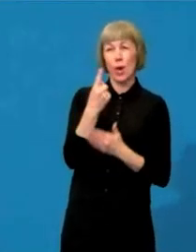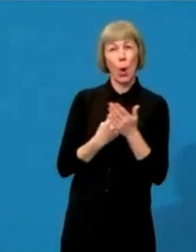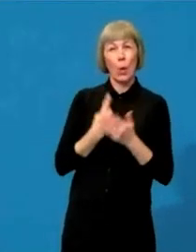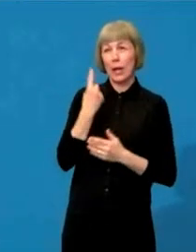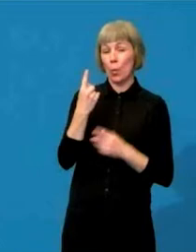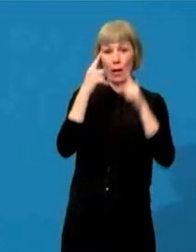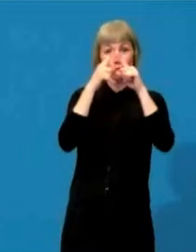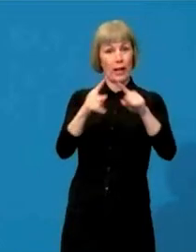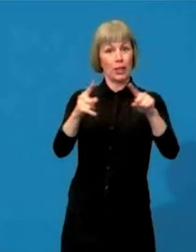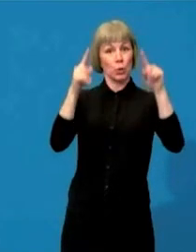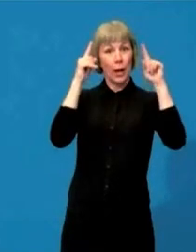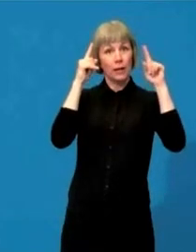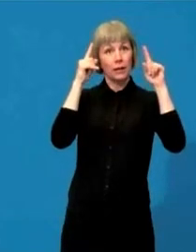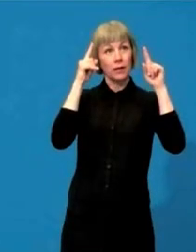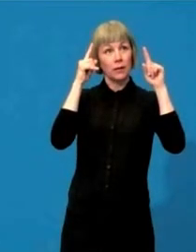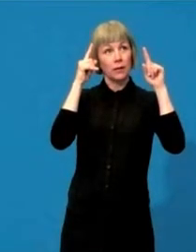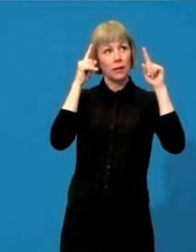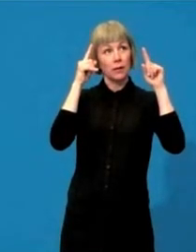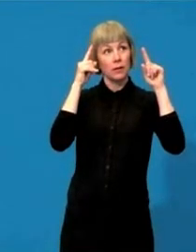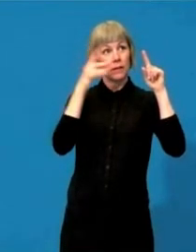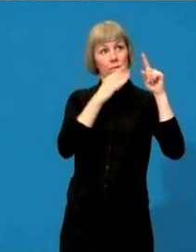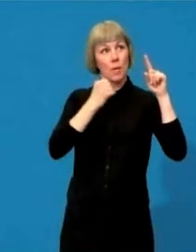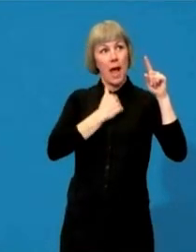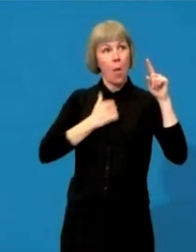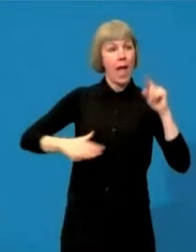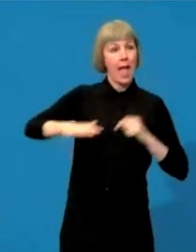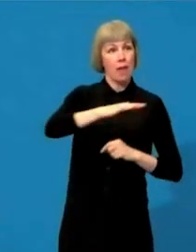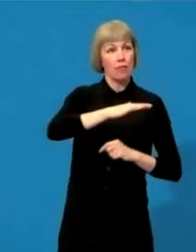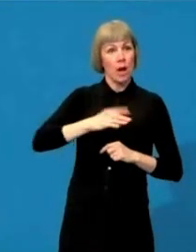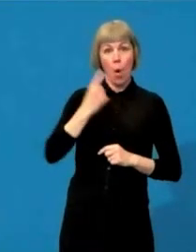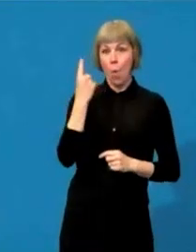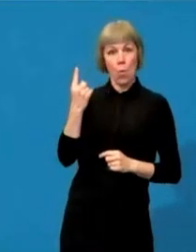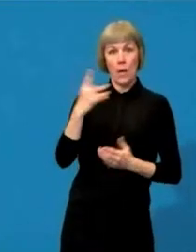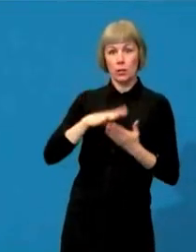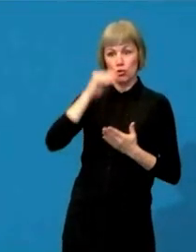That year. MR DAVIS: Out of Fitzroy Crossing in that year, out of school.